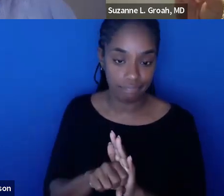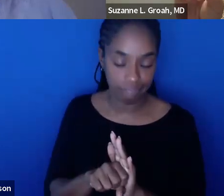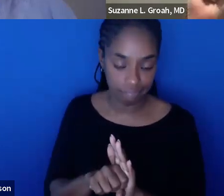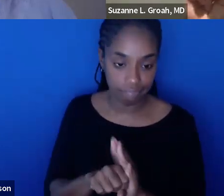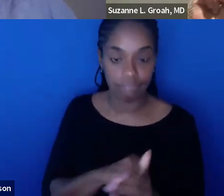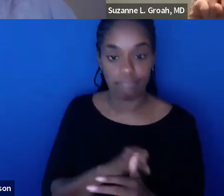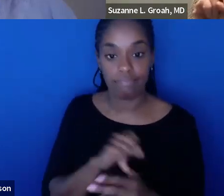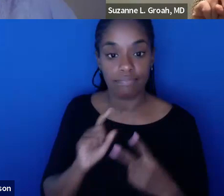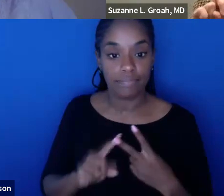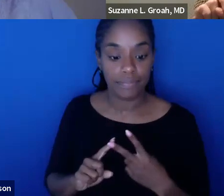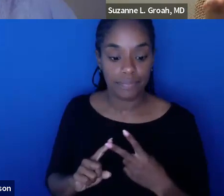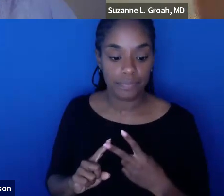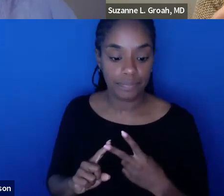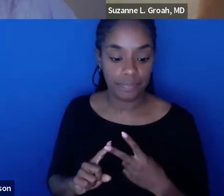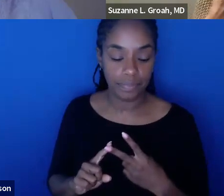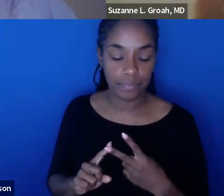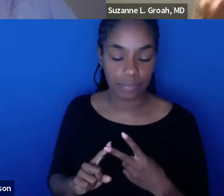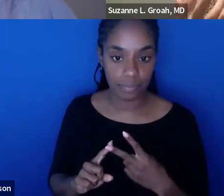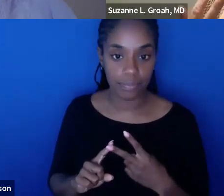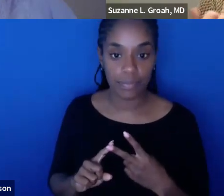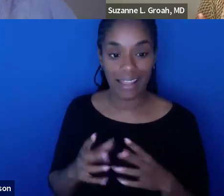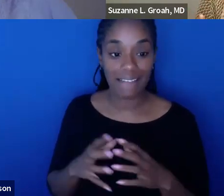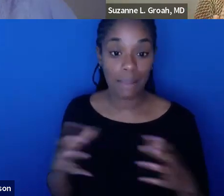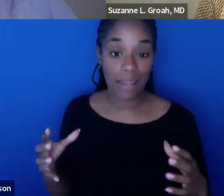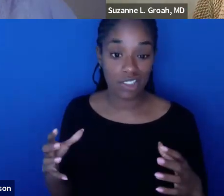Then they have to have inflammation. So there's irritation in the bladder.